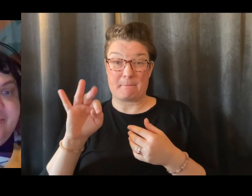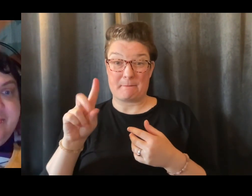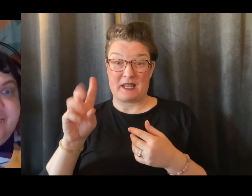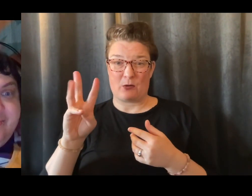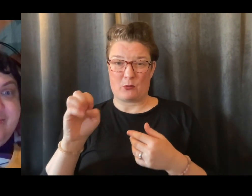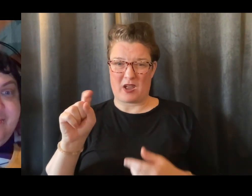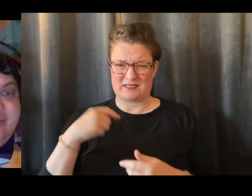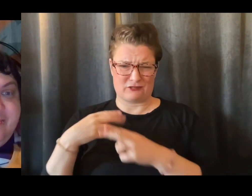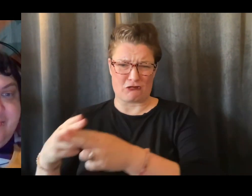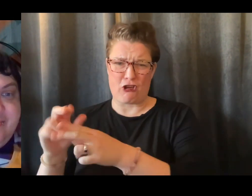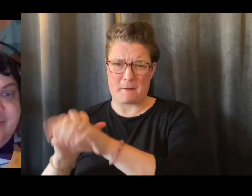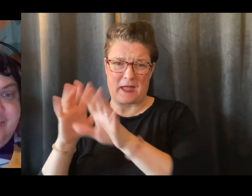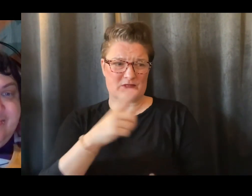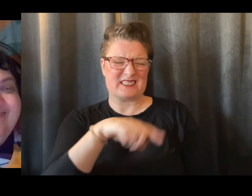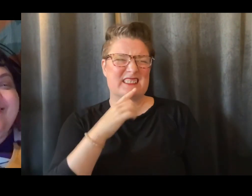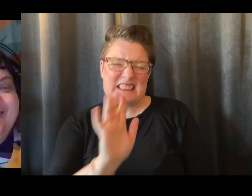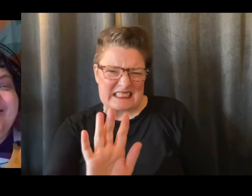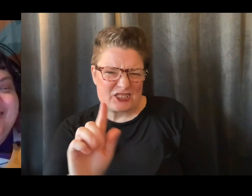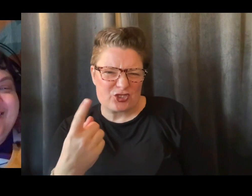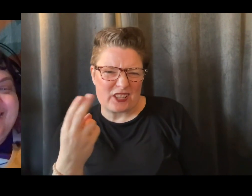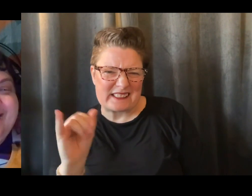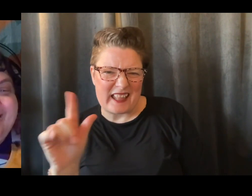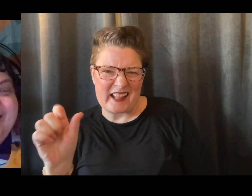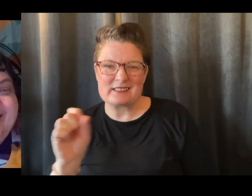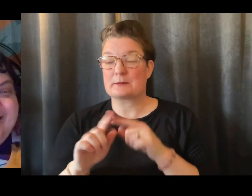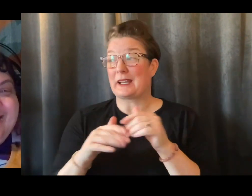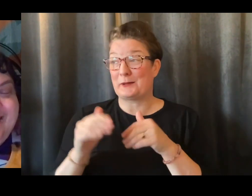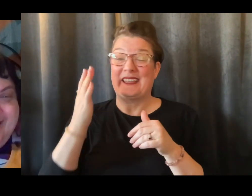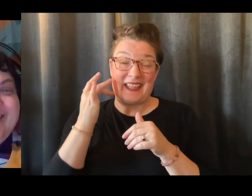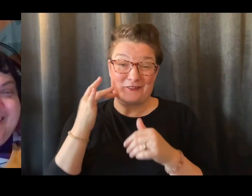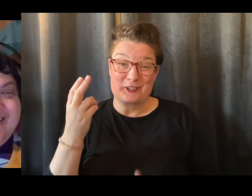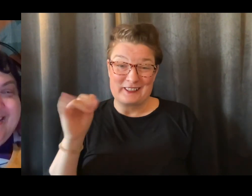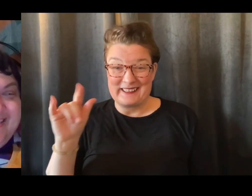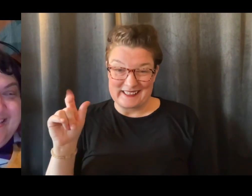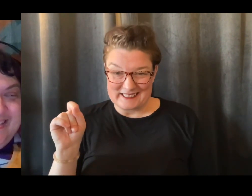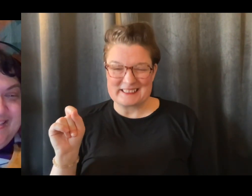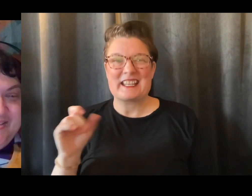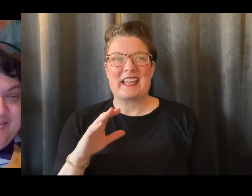But anyway, California hills and what I know is that it gave us some